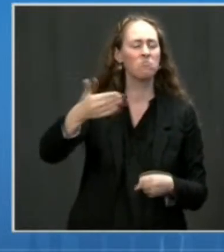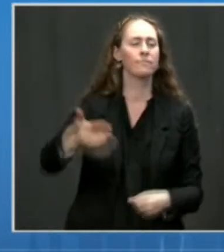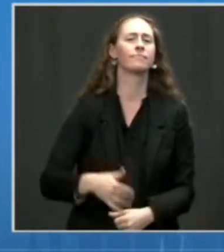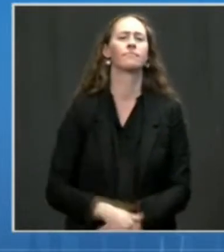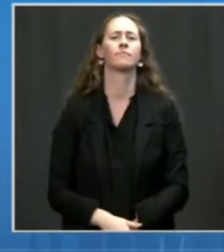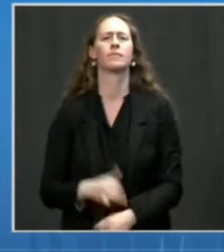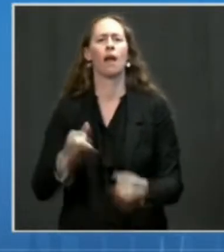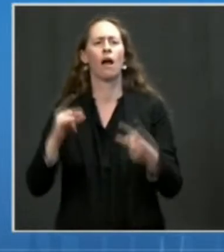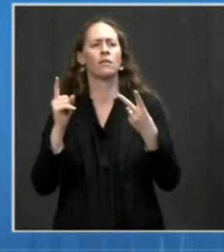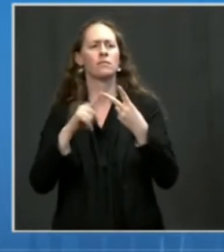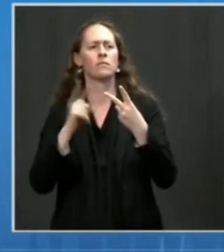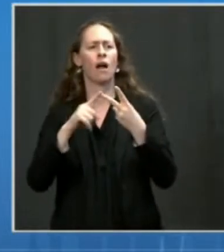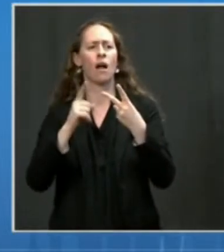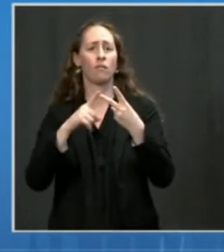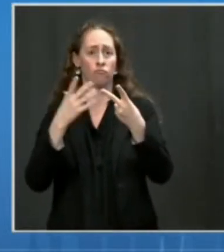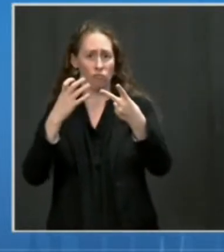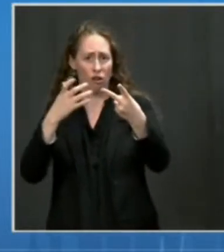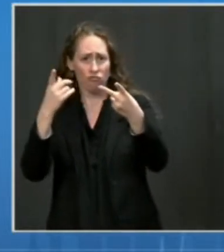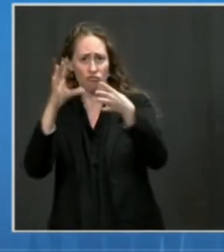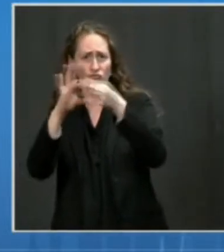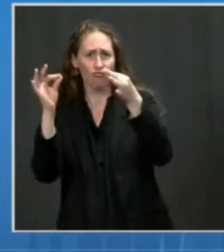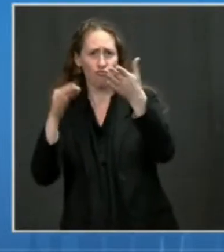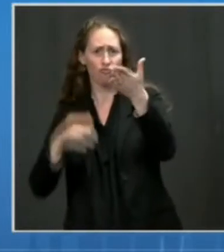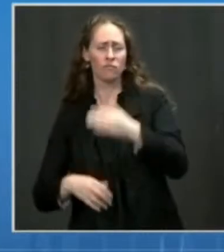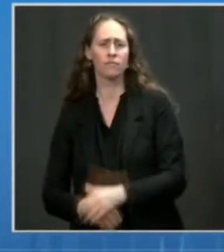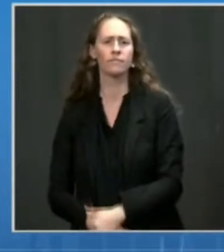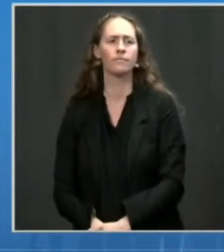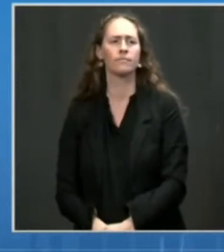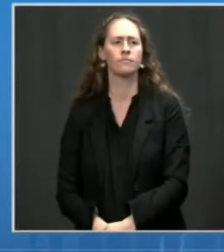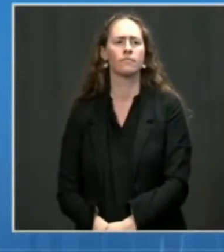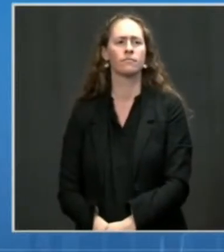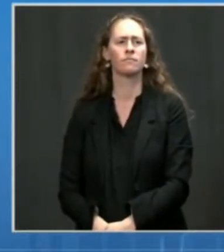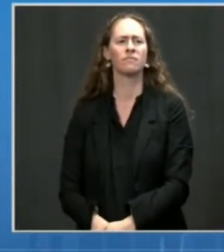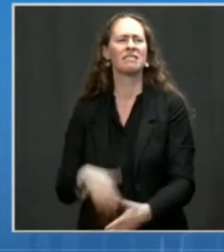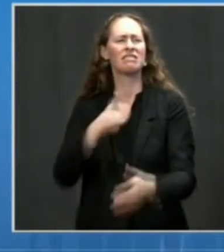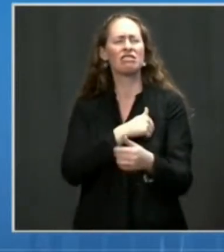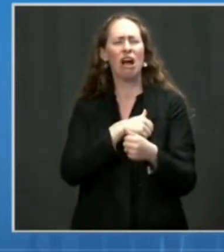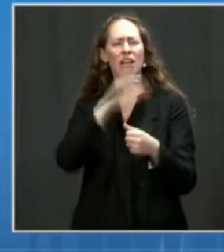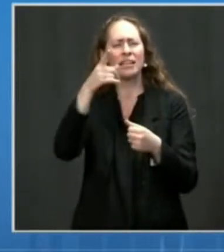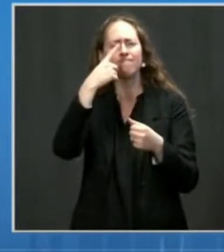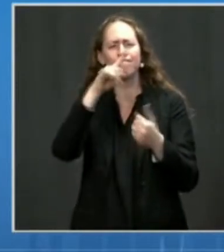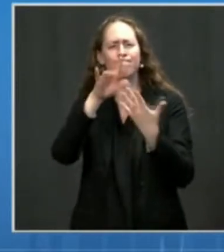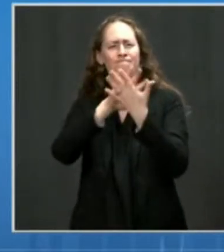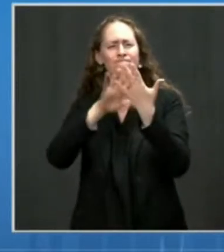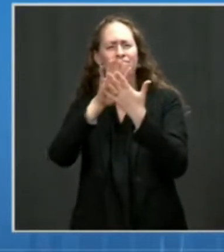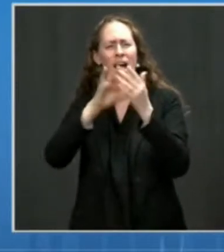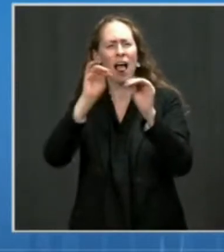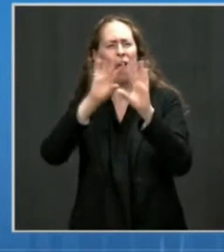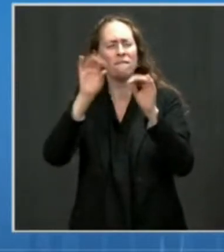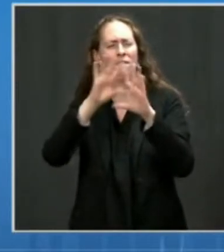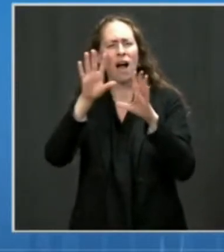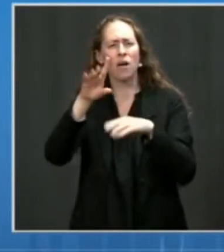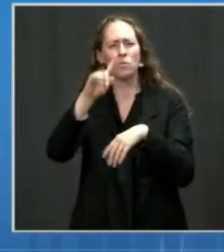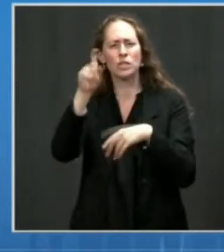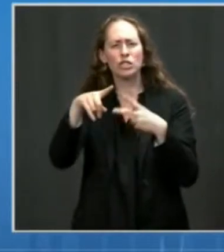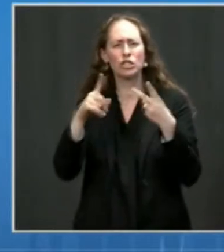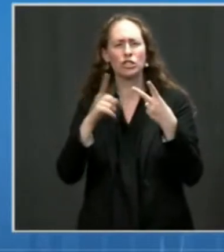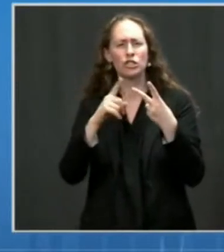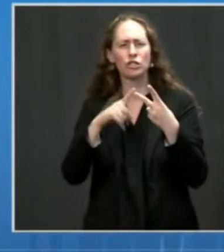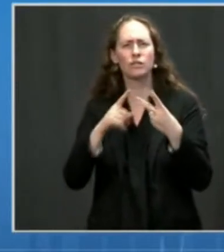PEOPLE BRING EMPLOYEES BACK TO